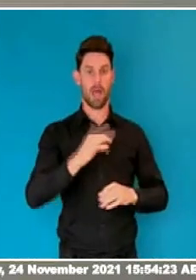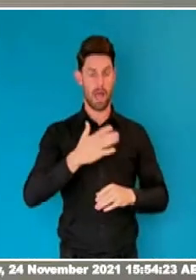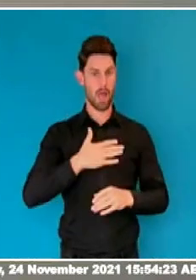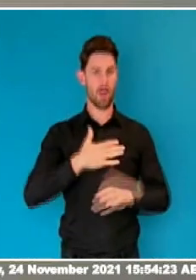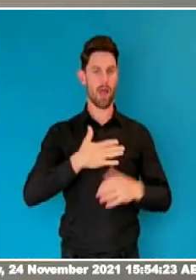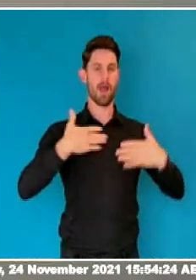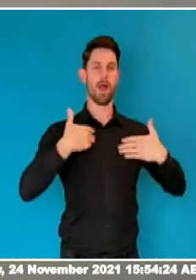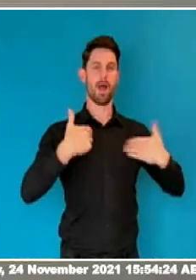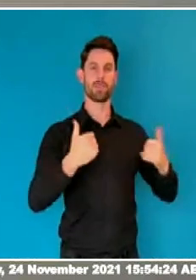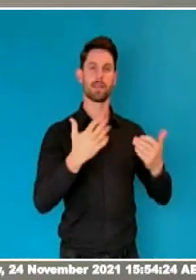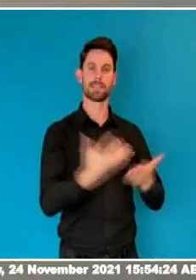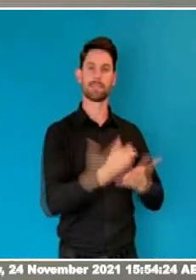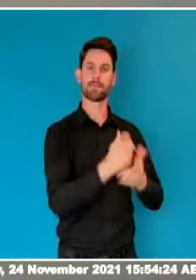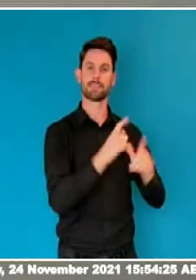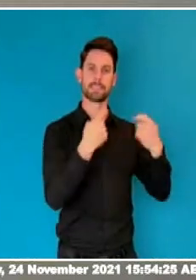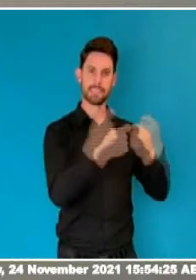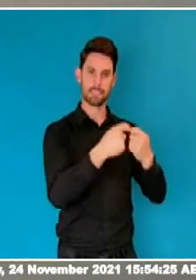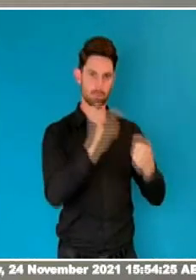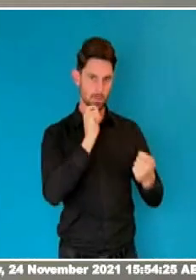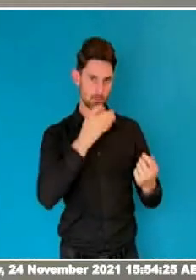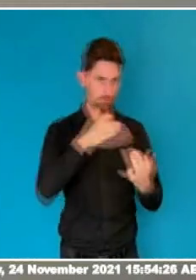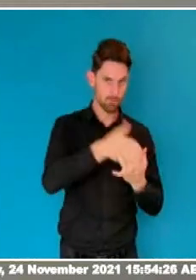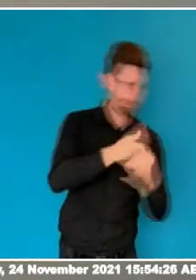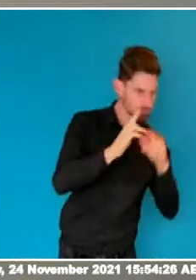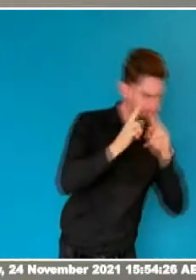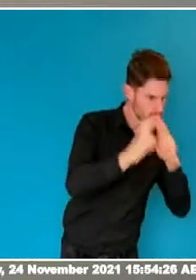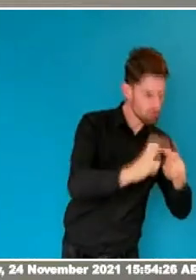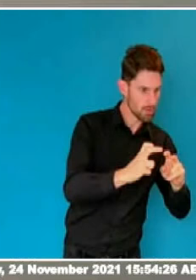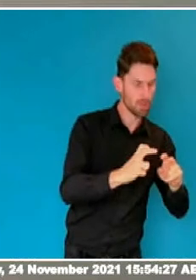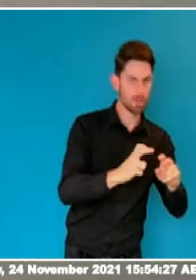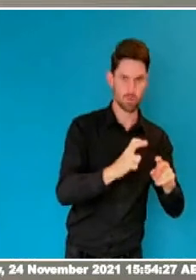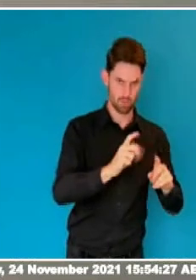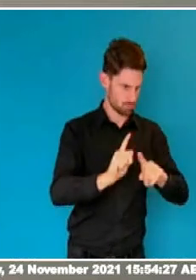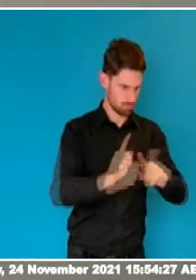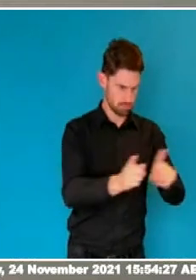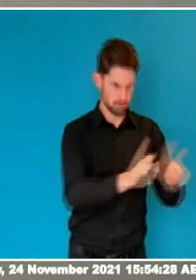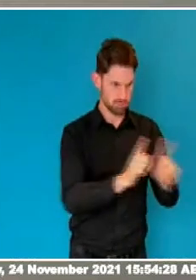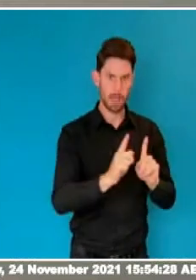in conjunction with the business, absolutely, there will be --- understanding